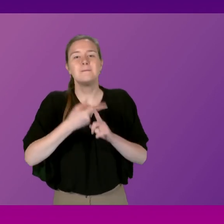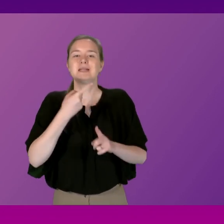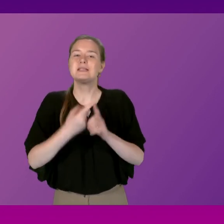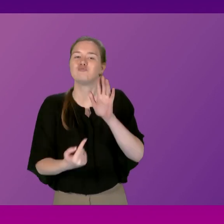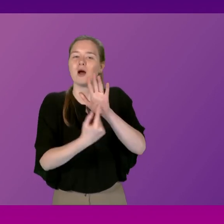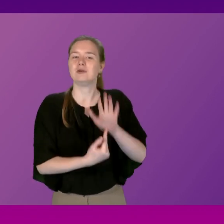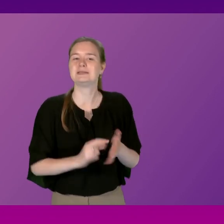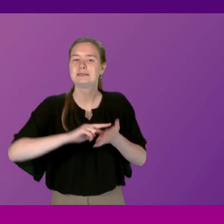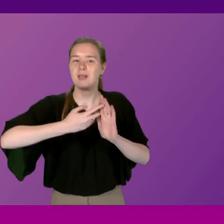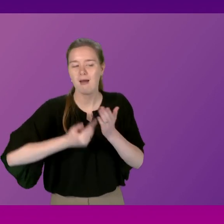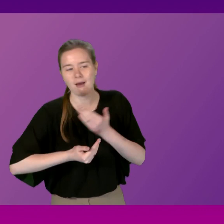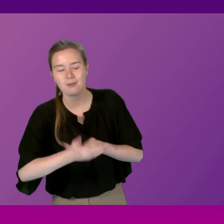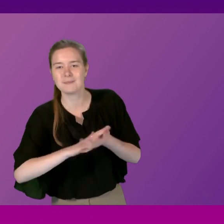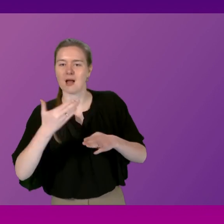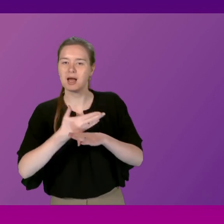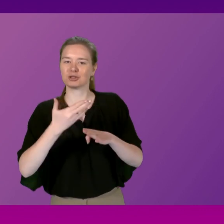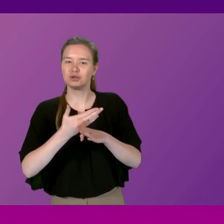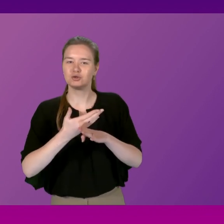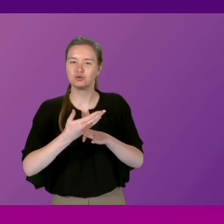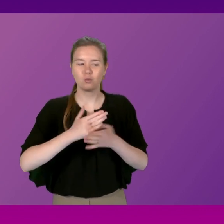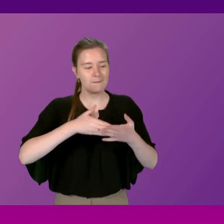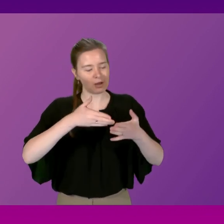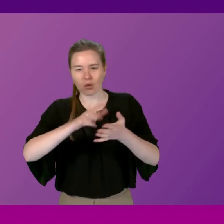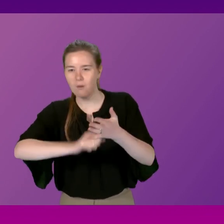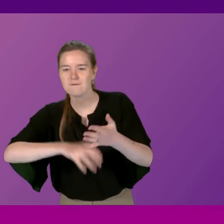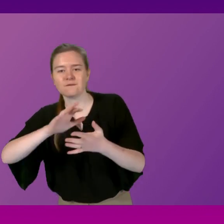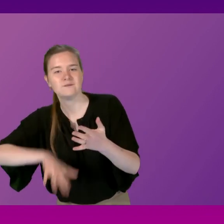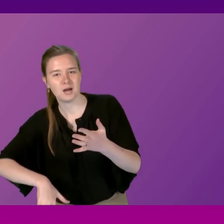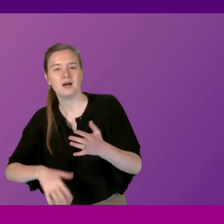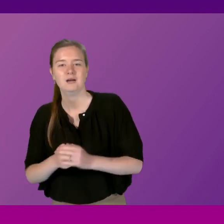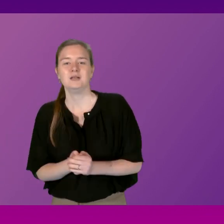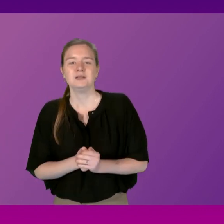which will deliver actions to help to tear down the barriers that disabled people face,